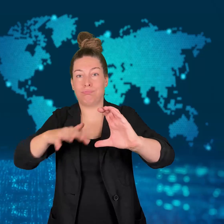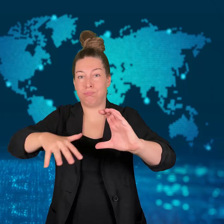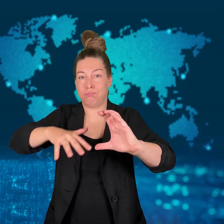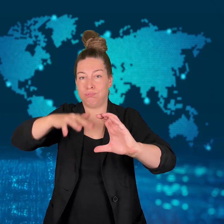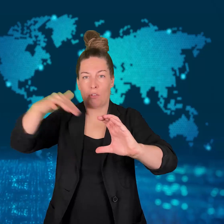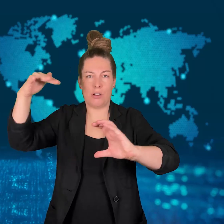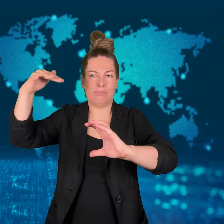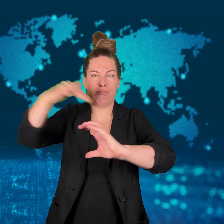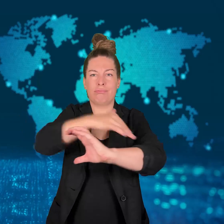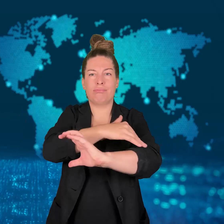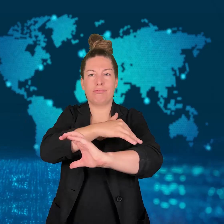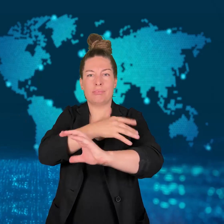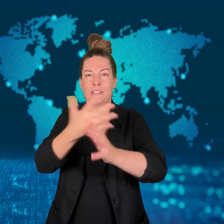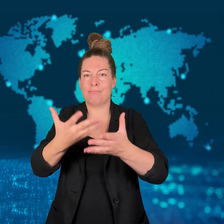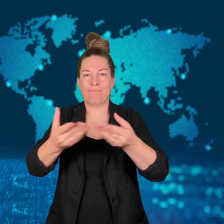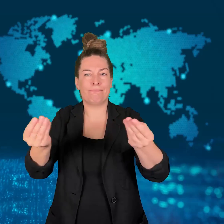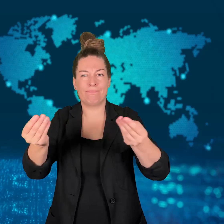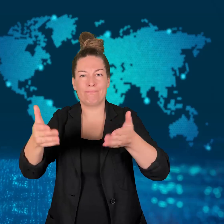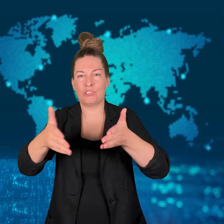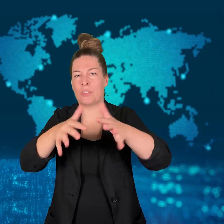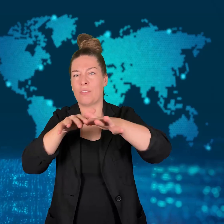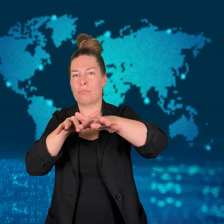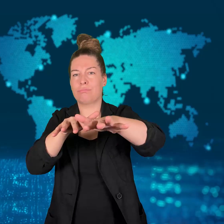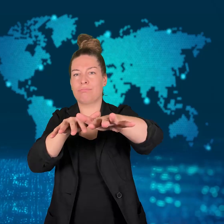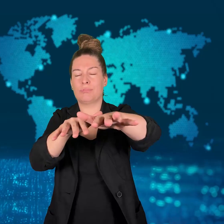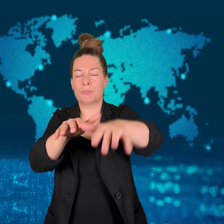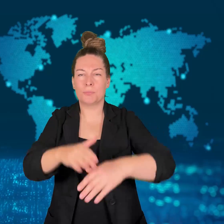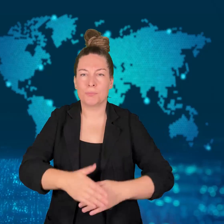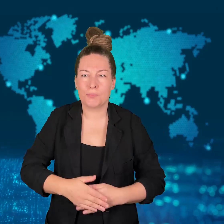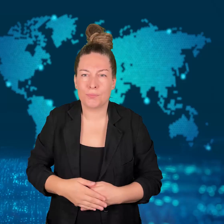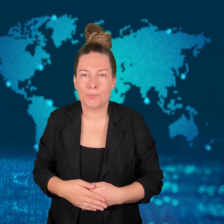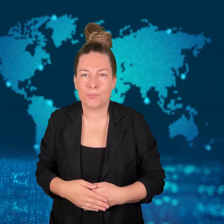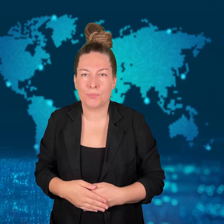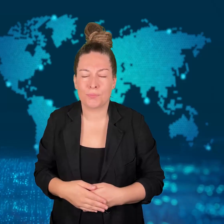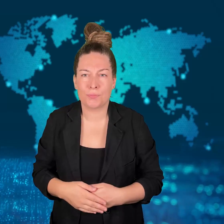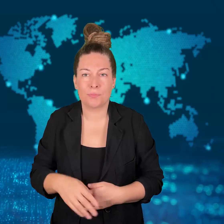swept into flooded streams.